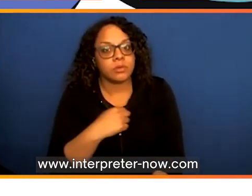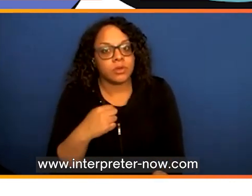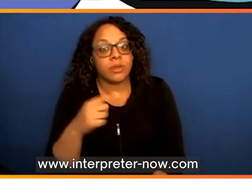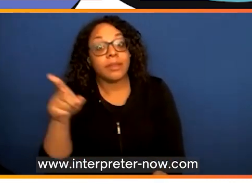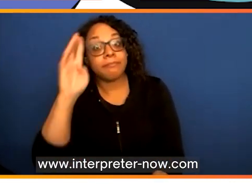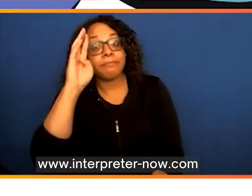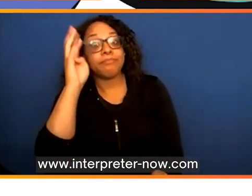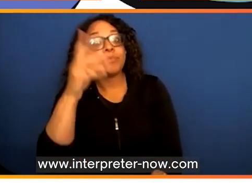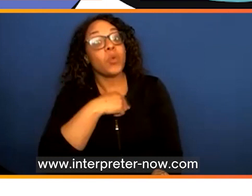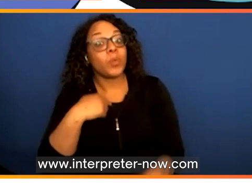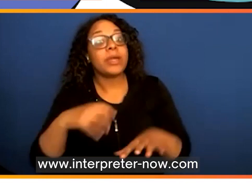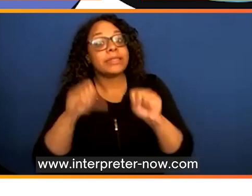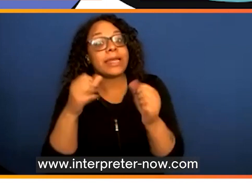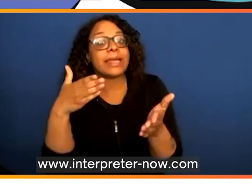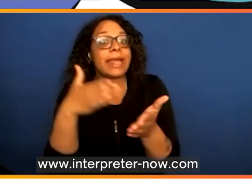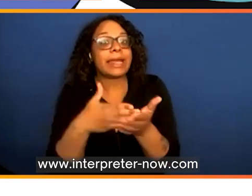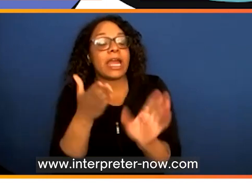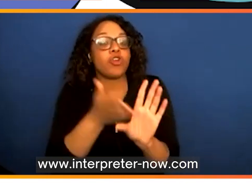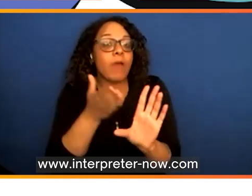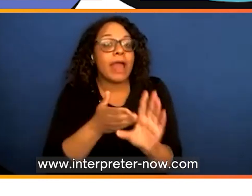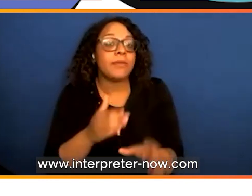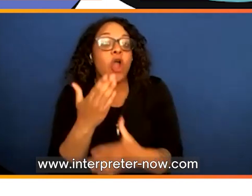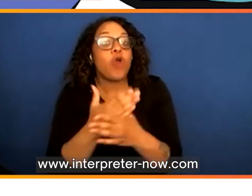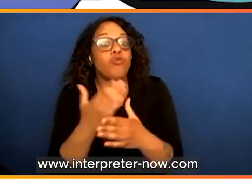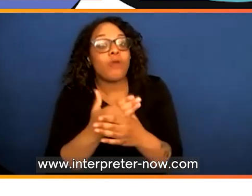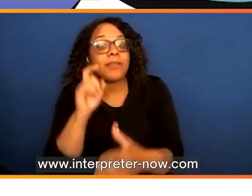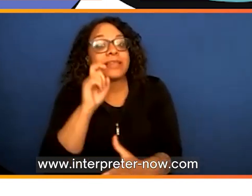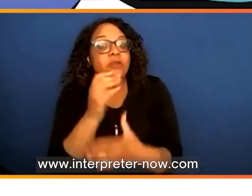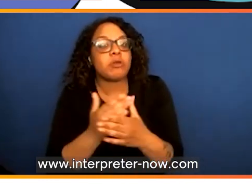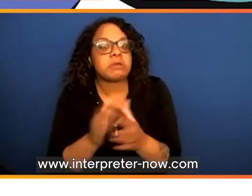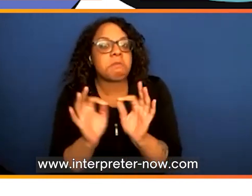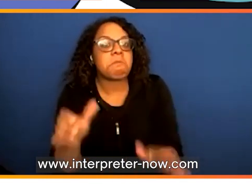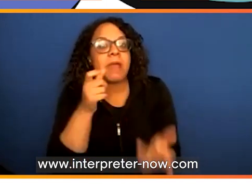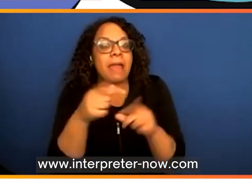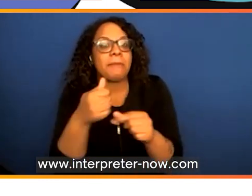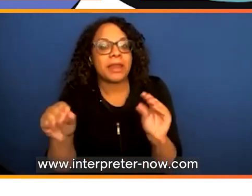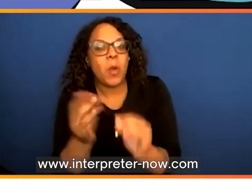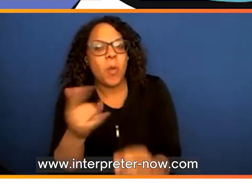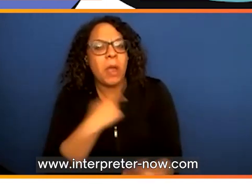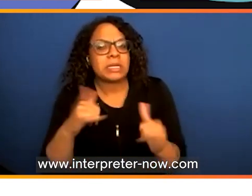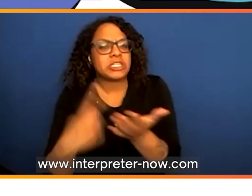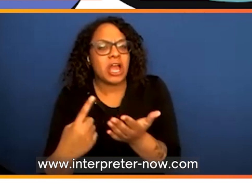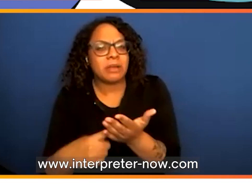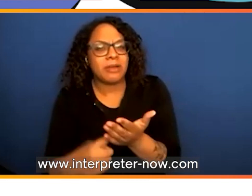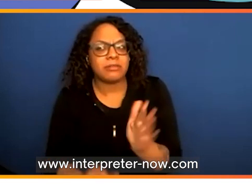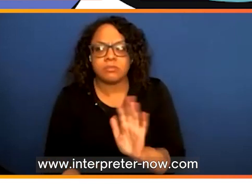it's brought up, there is a level of resistance still today, northbound southbound peers,